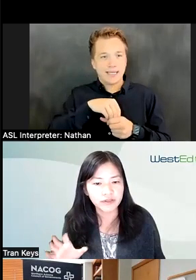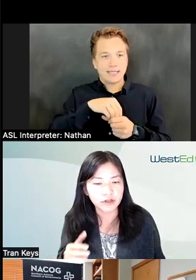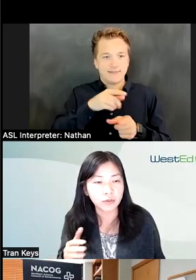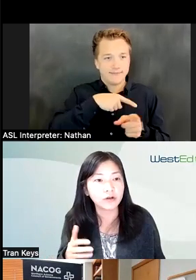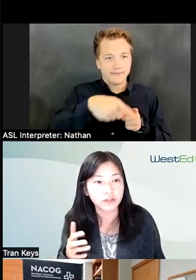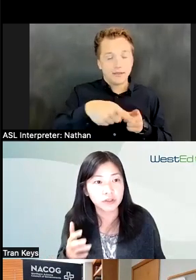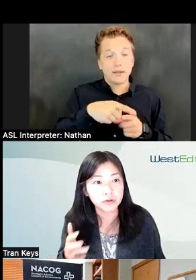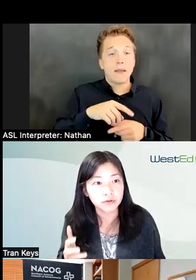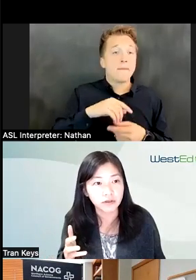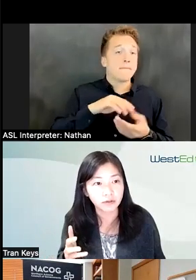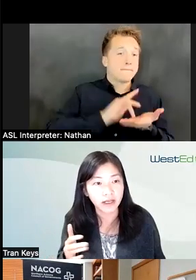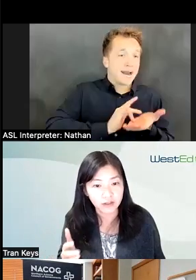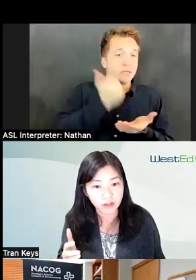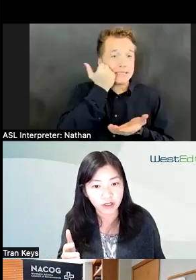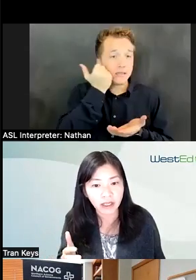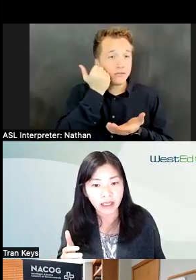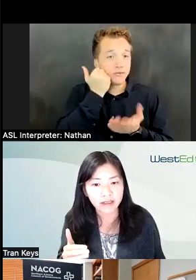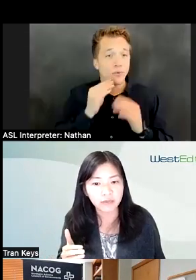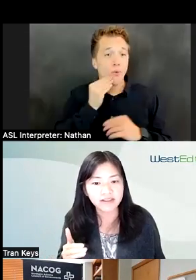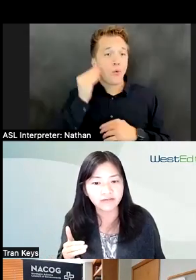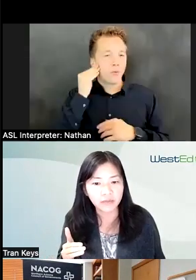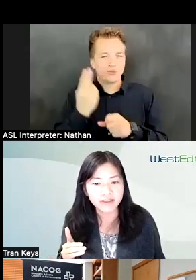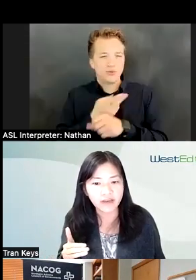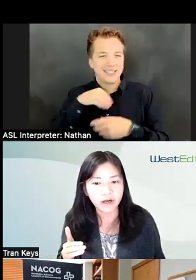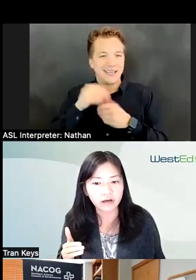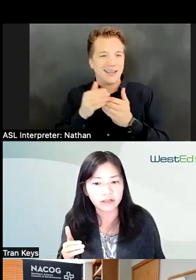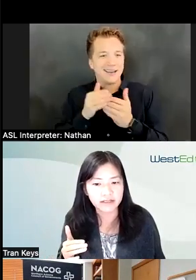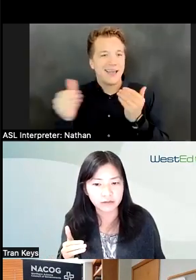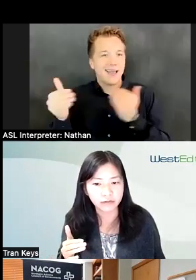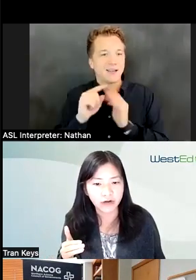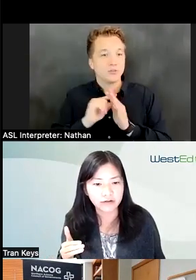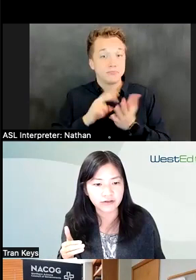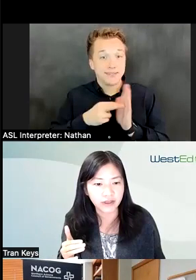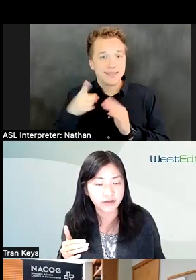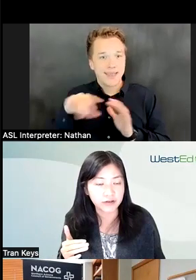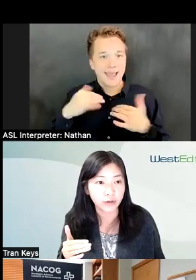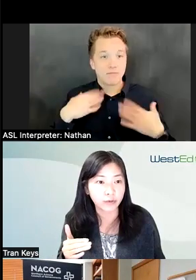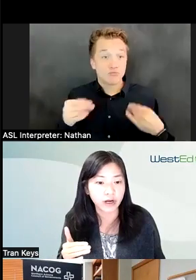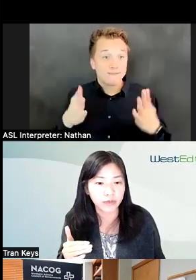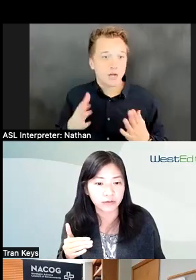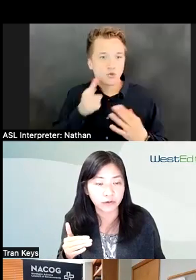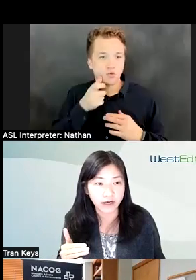a terminology used by Head Start, and it means that families have medical and dental providers that they consider their primary provider.